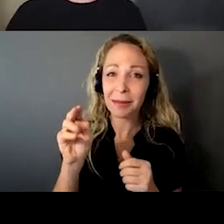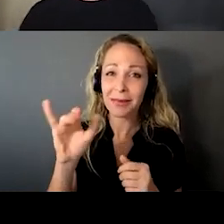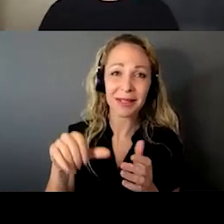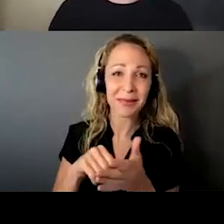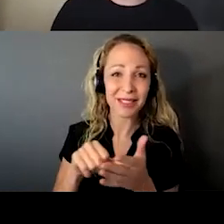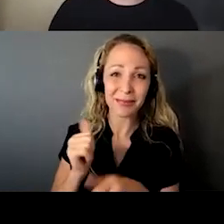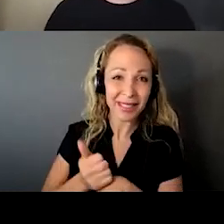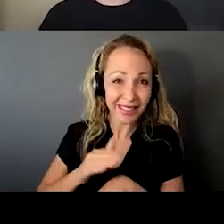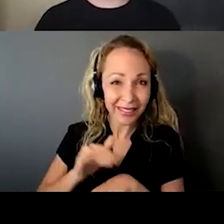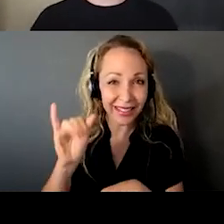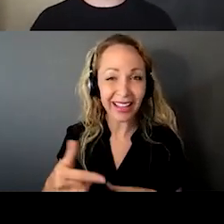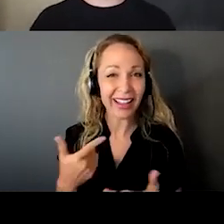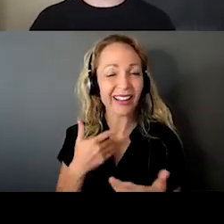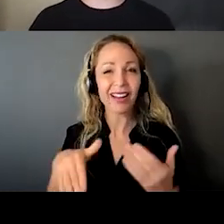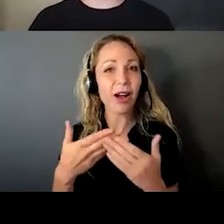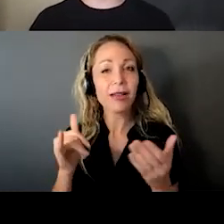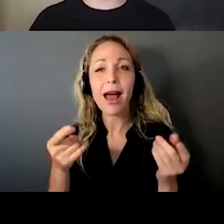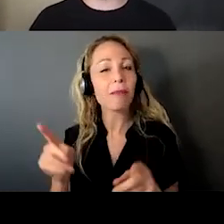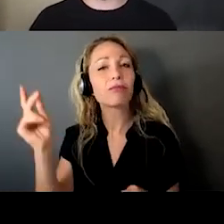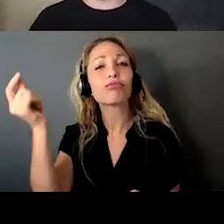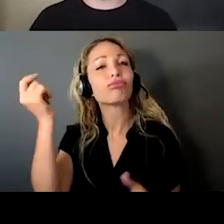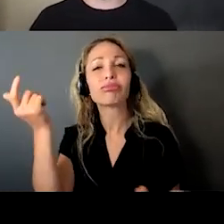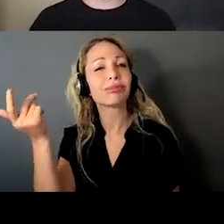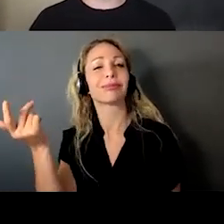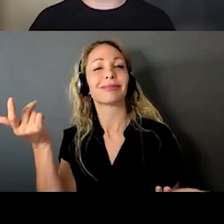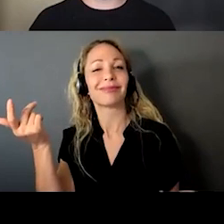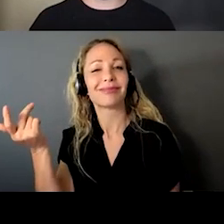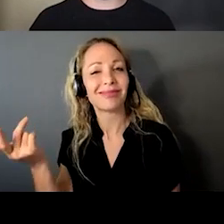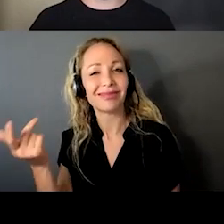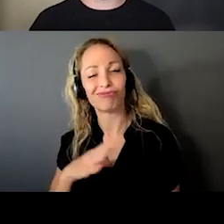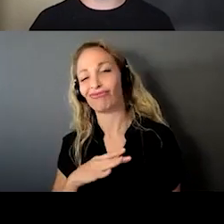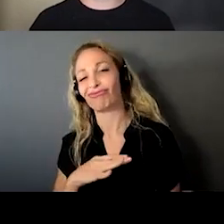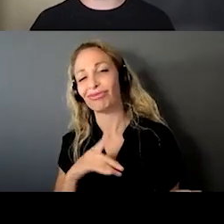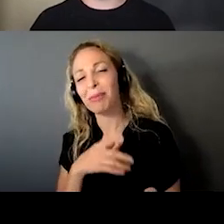HAVING ALL OF THAT HAPPEN AUTOMATICALLY IS SUPER POWERFUL. COOL. DAVID?